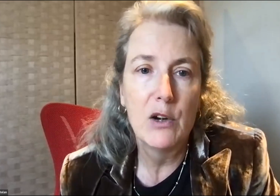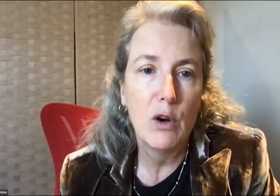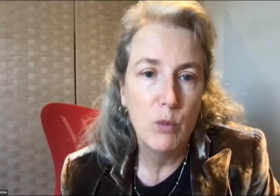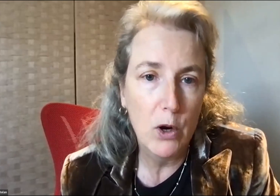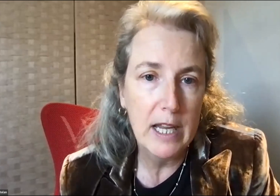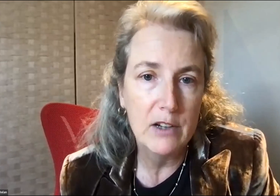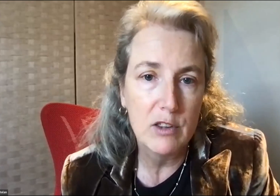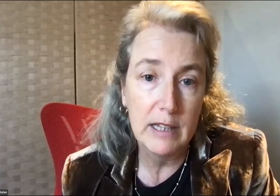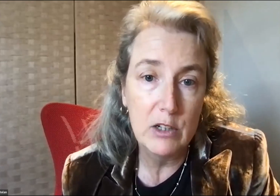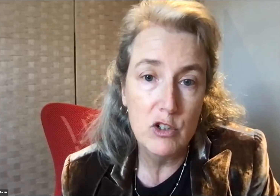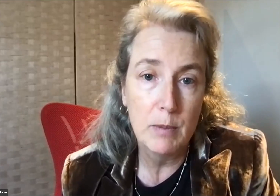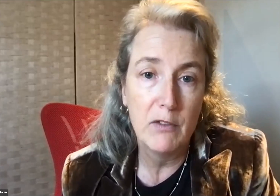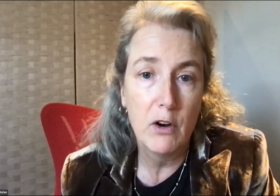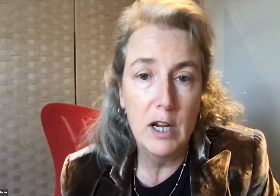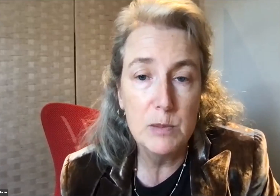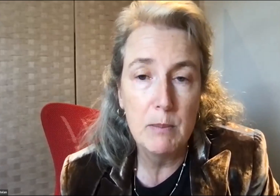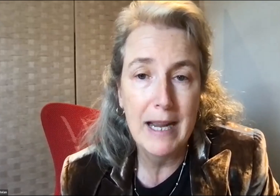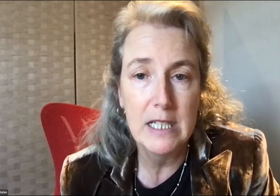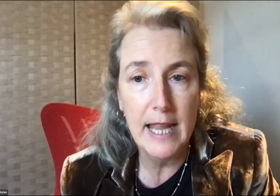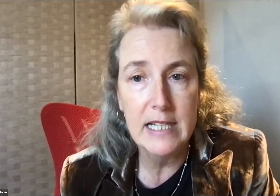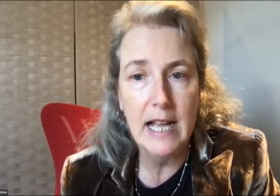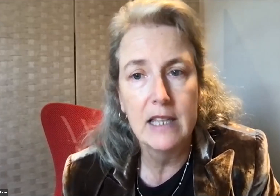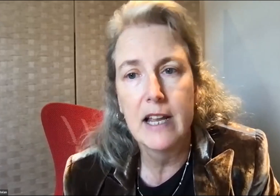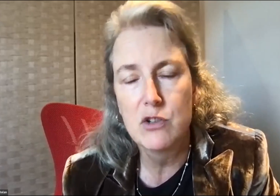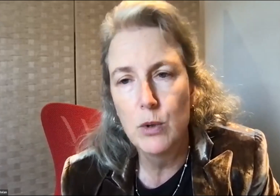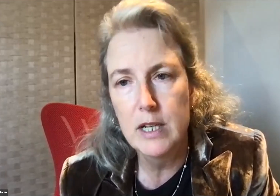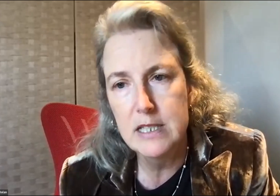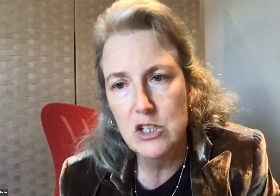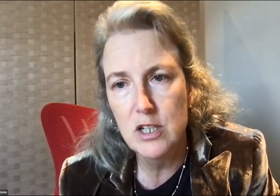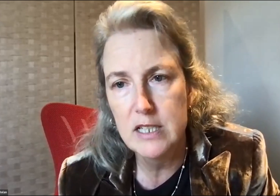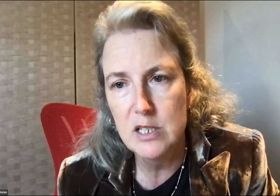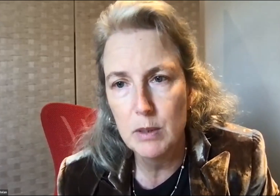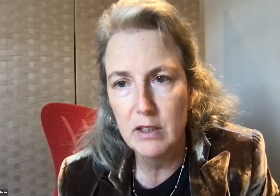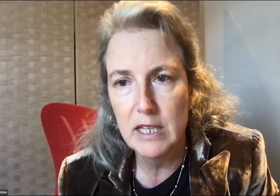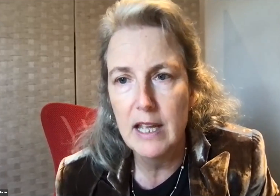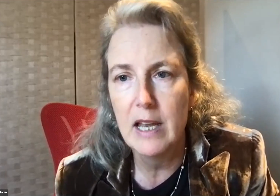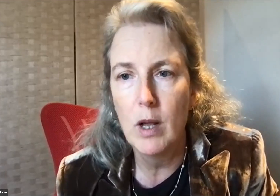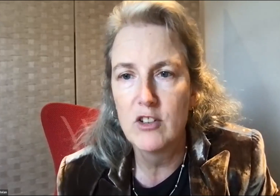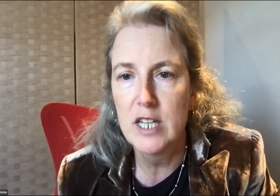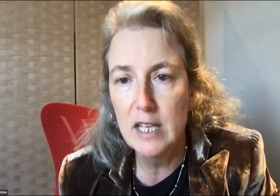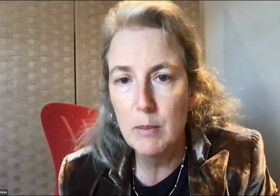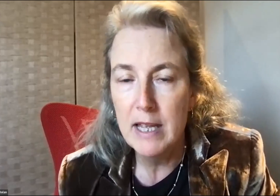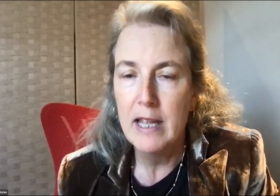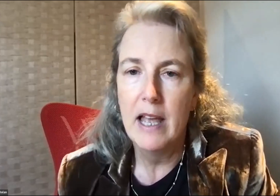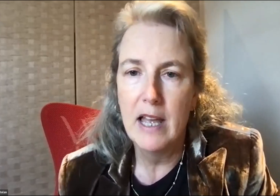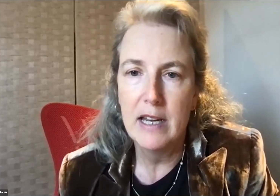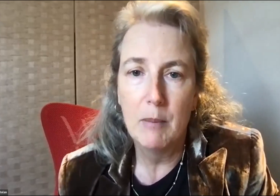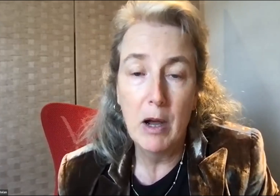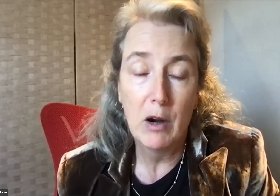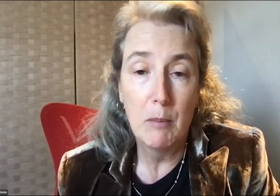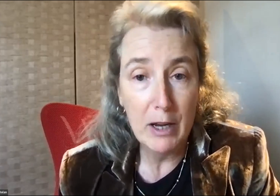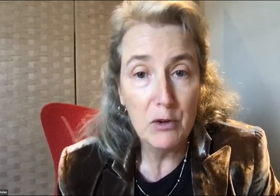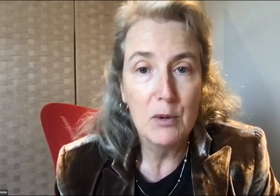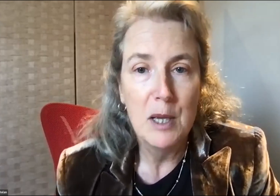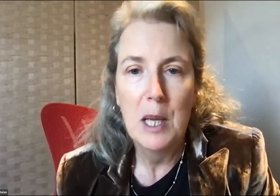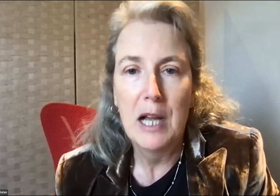I had the honor of working under the leadership of her husband, Mike Deland, at the National Organization on Disability, and watched him and